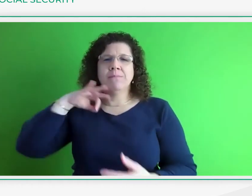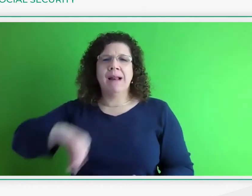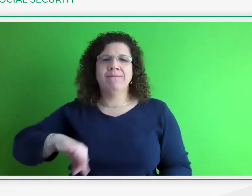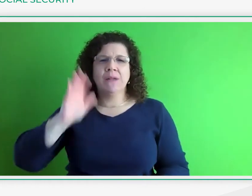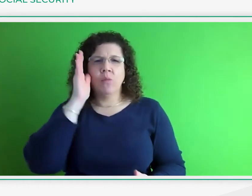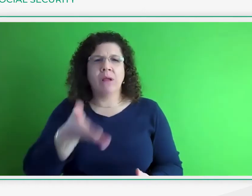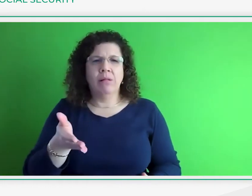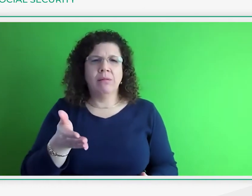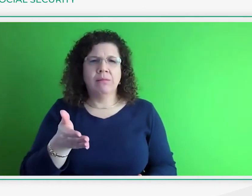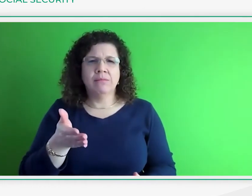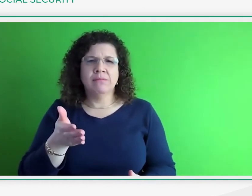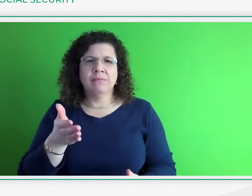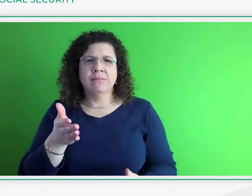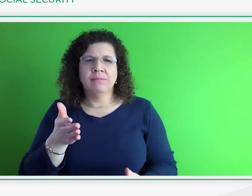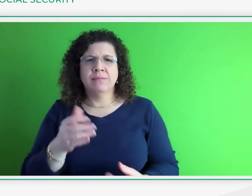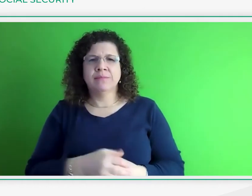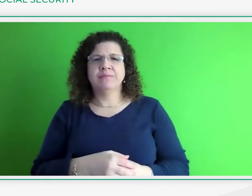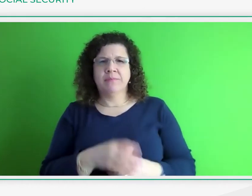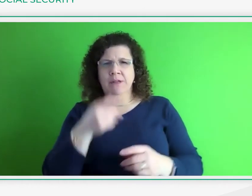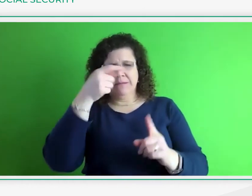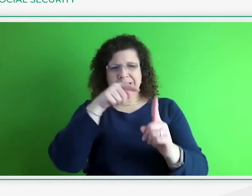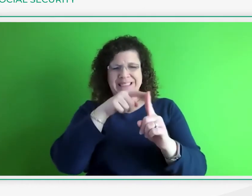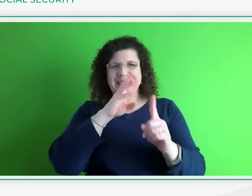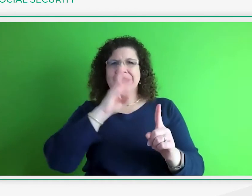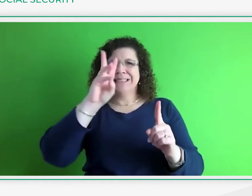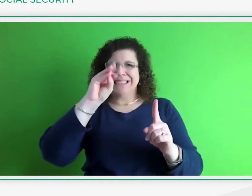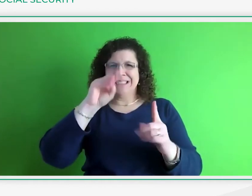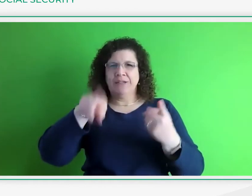will be a little bit more of a reduced benefit.